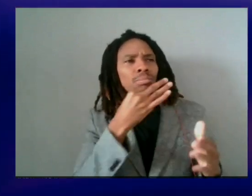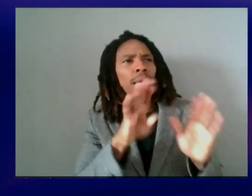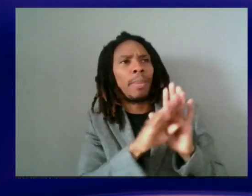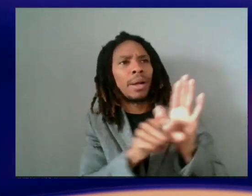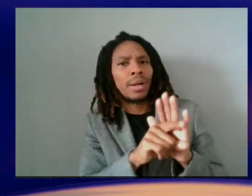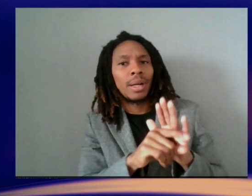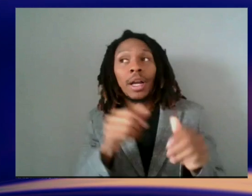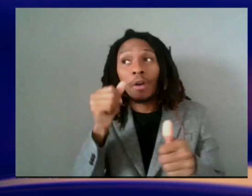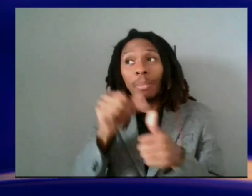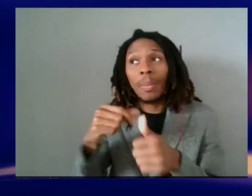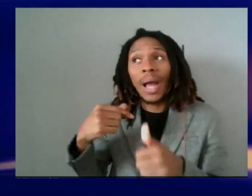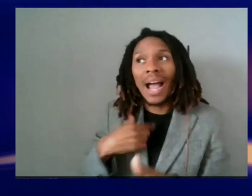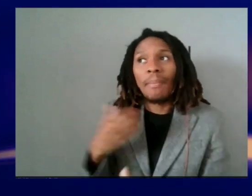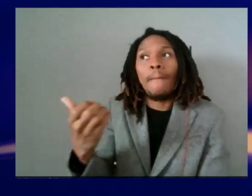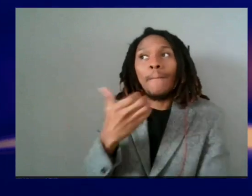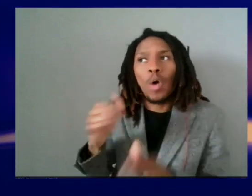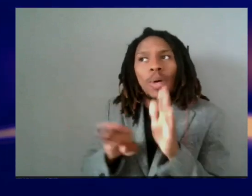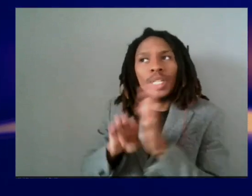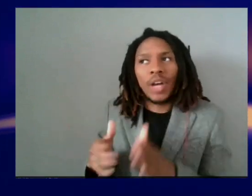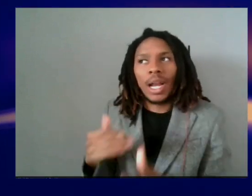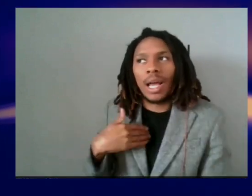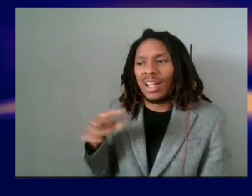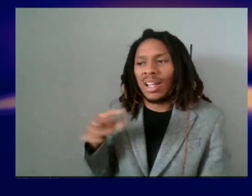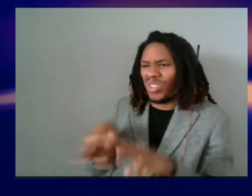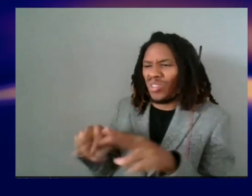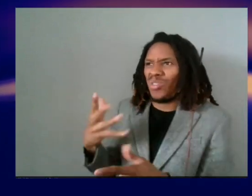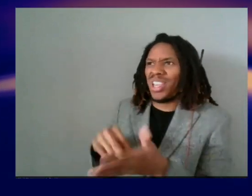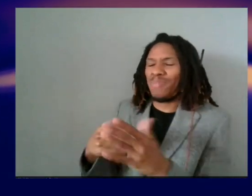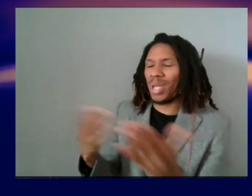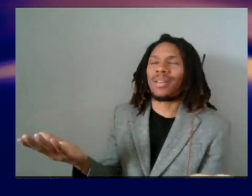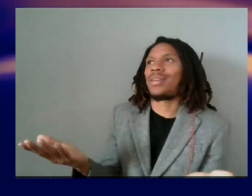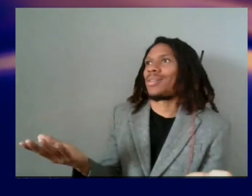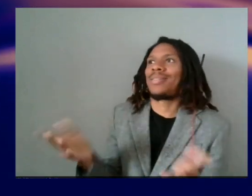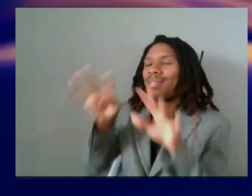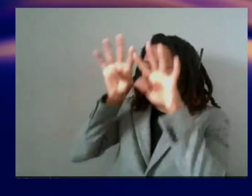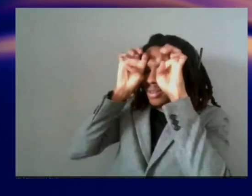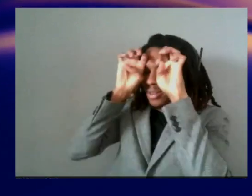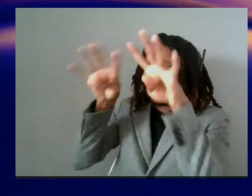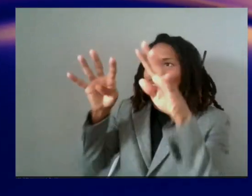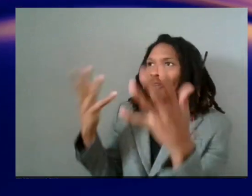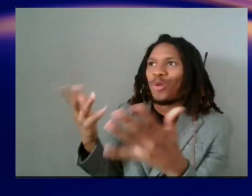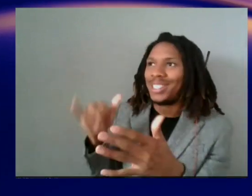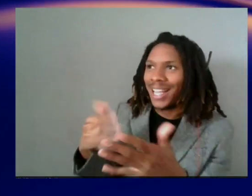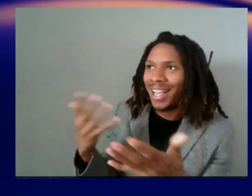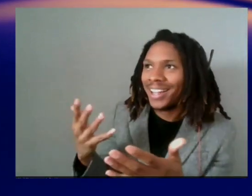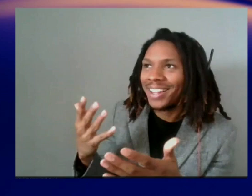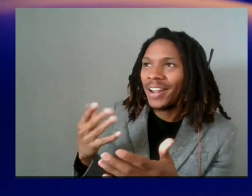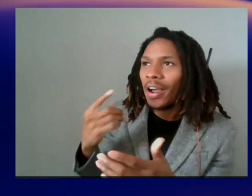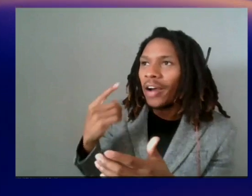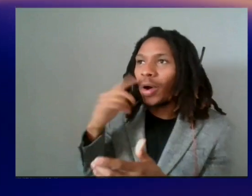I am a mobile developer. I really don't know what that means. Tell me a little bit about what is observability for people that might not know.